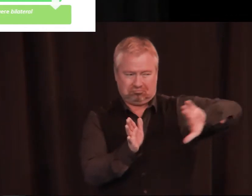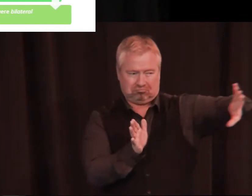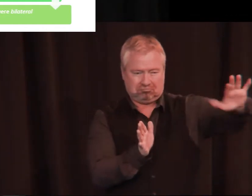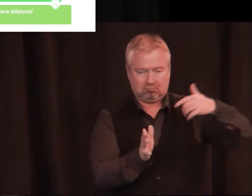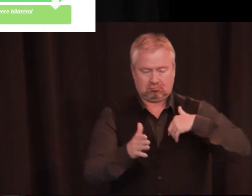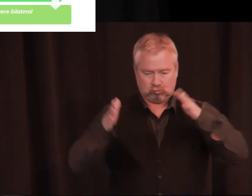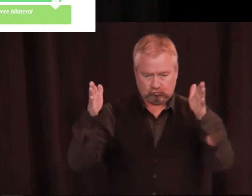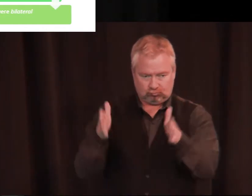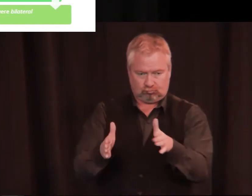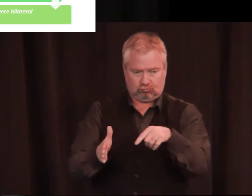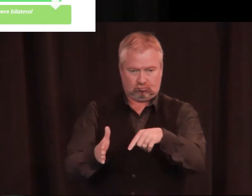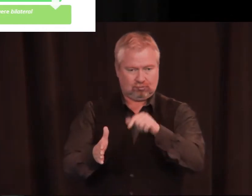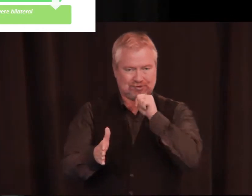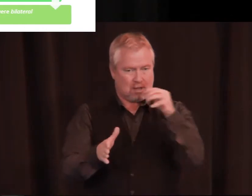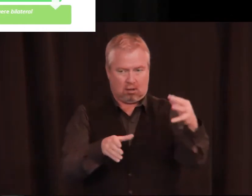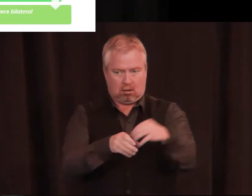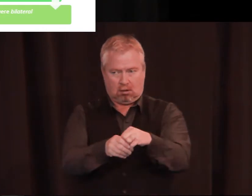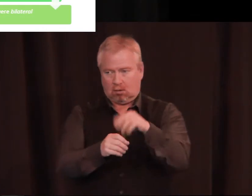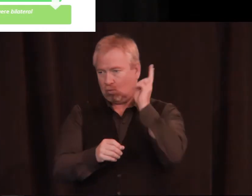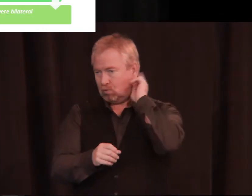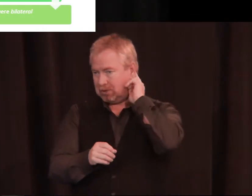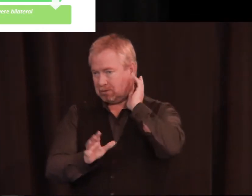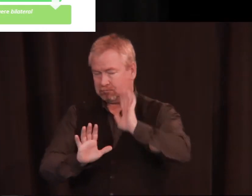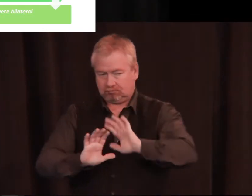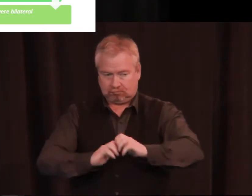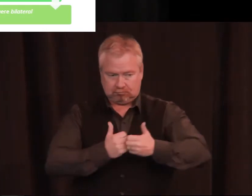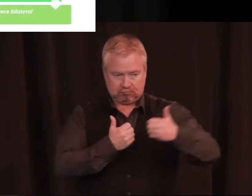So we did not include any children in the study who had implants.